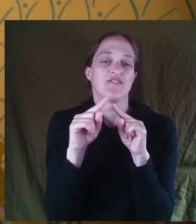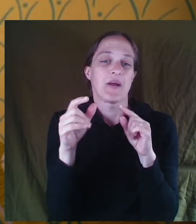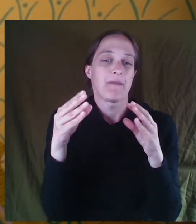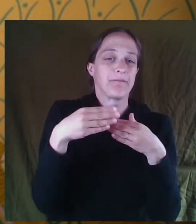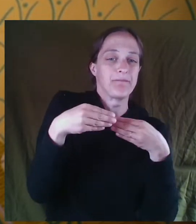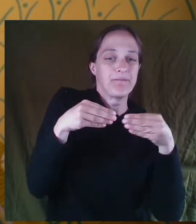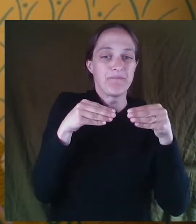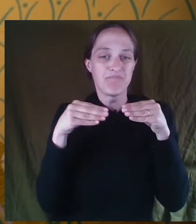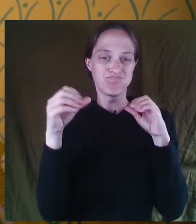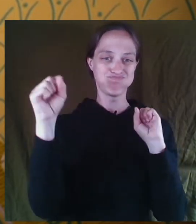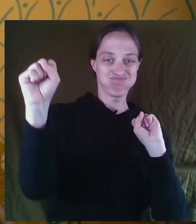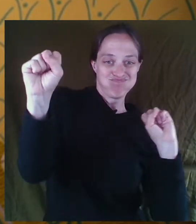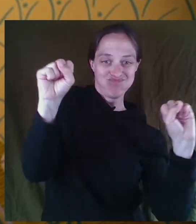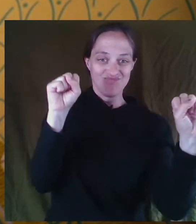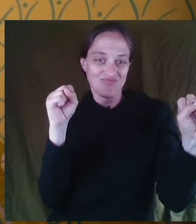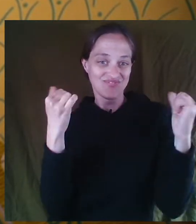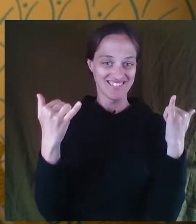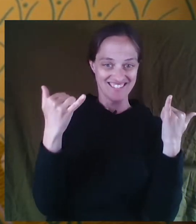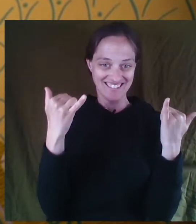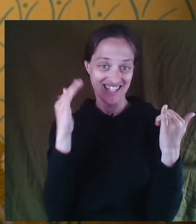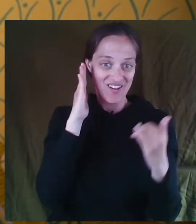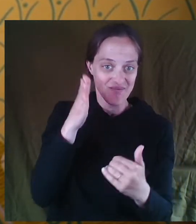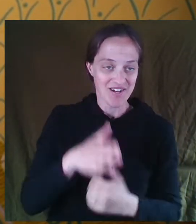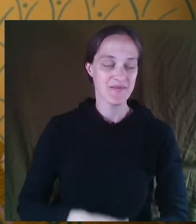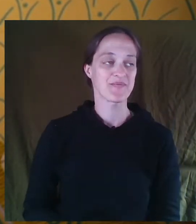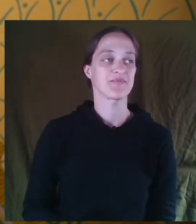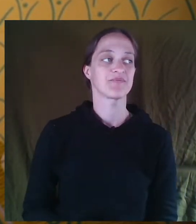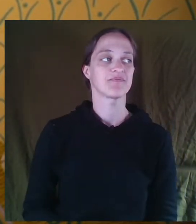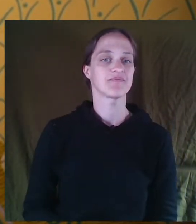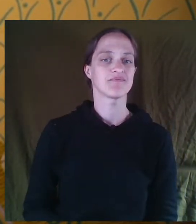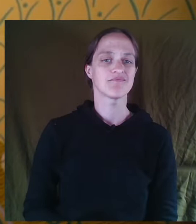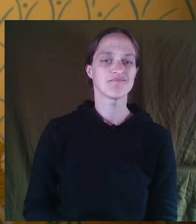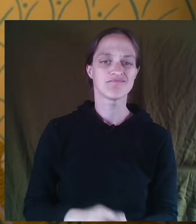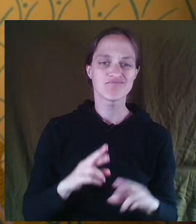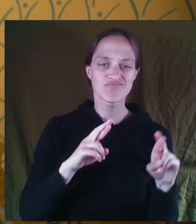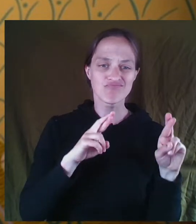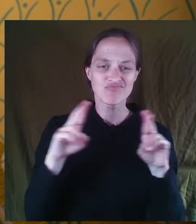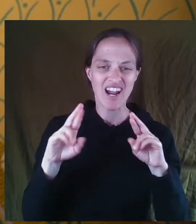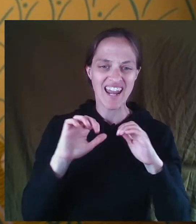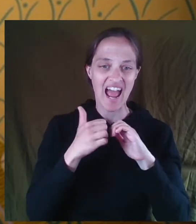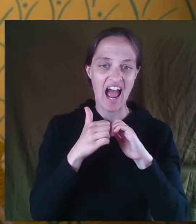all kinds of bending and stretching together. To get ourselves ready,